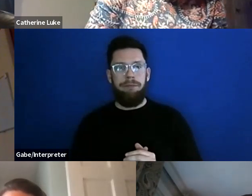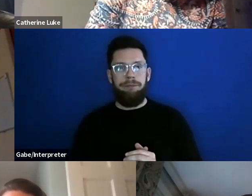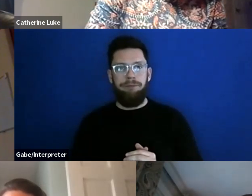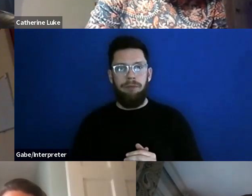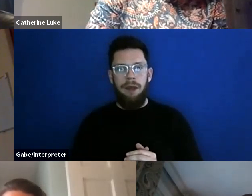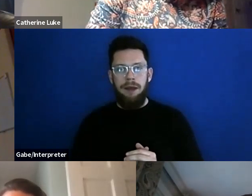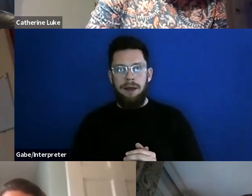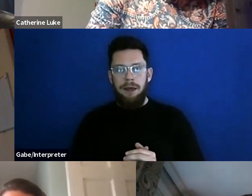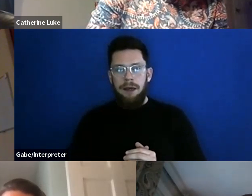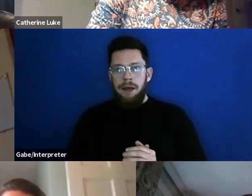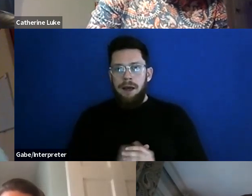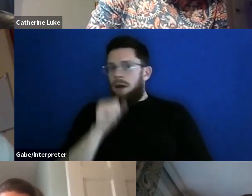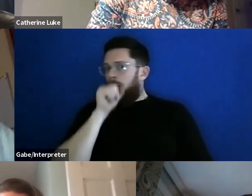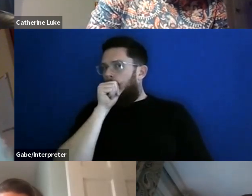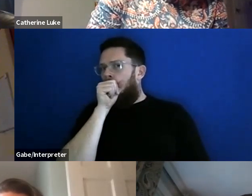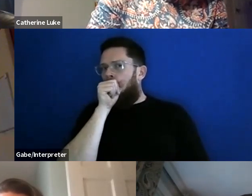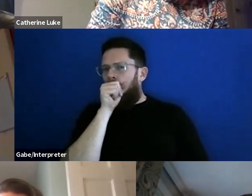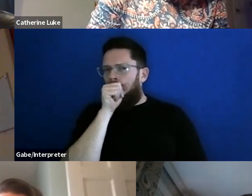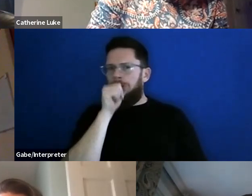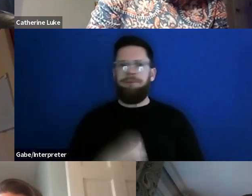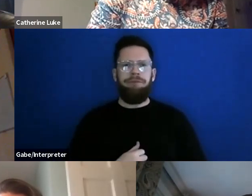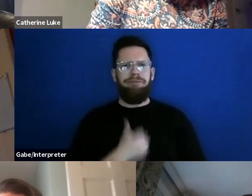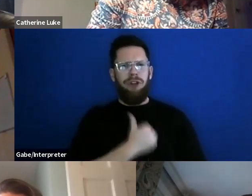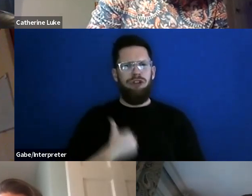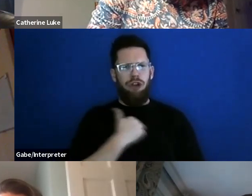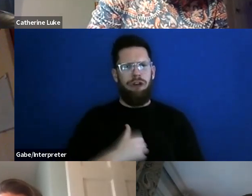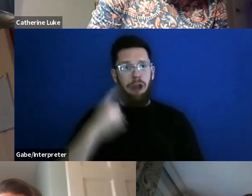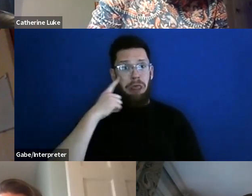Joseph Baeta: Sorry, I thought I uploaded already but. Joseph Baeta: Like I haven't.